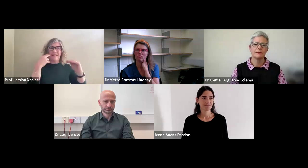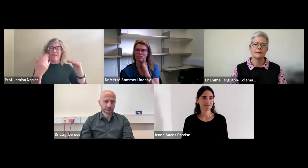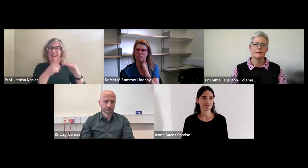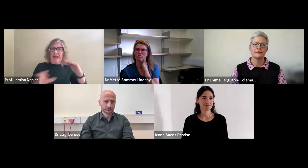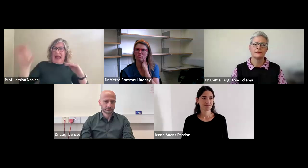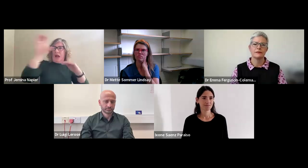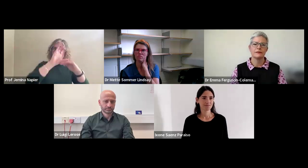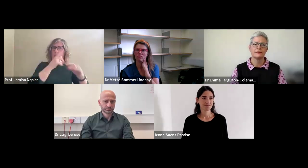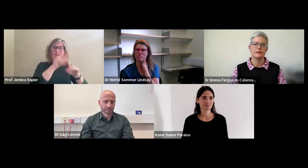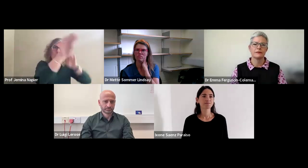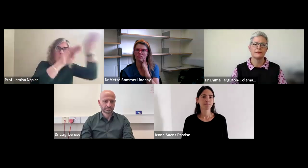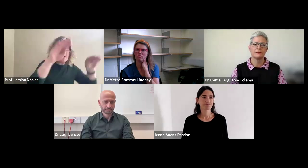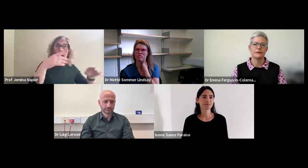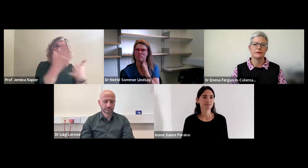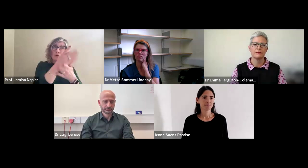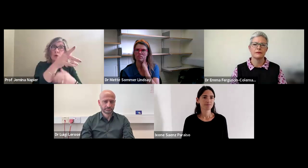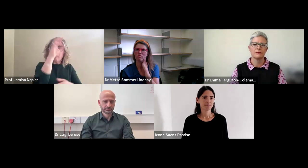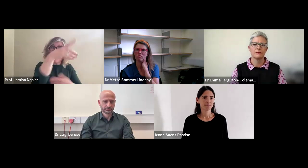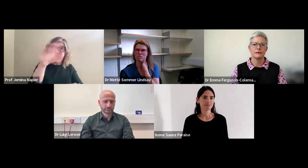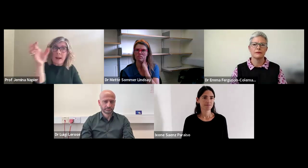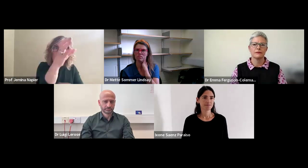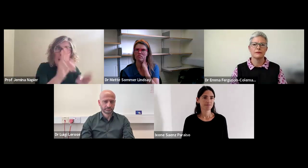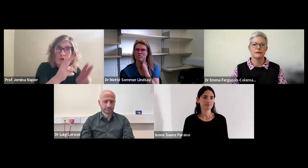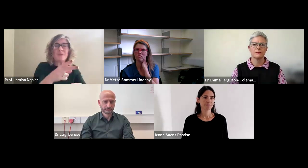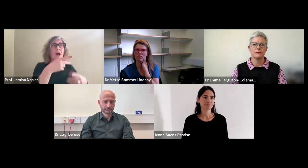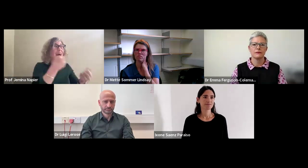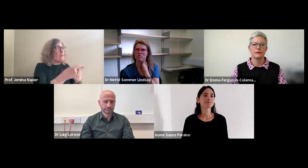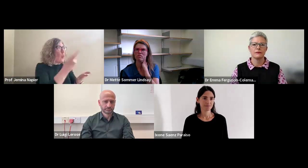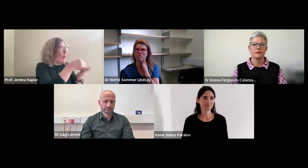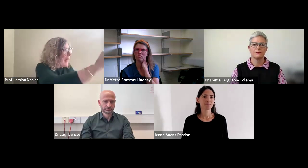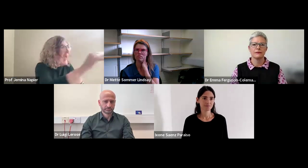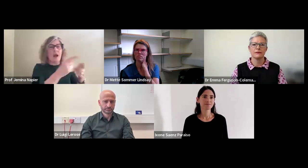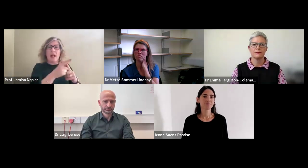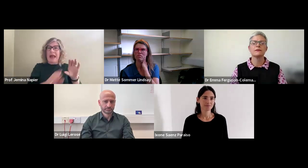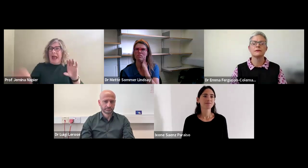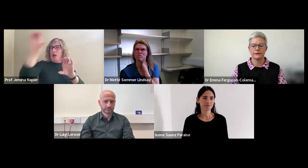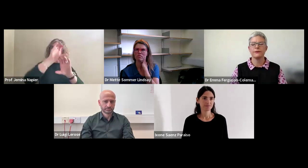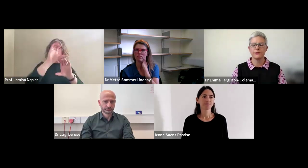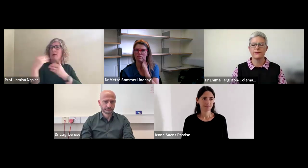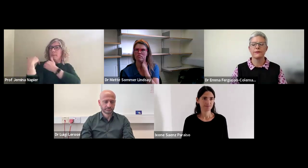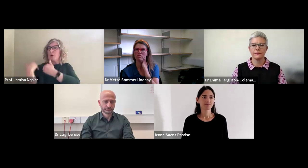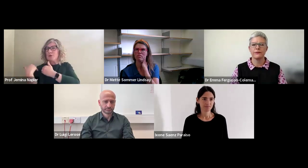you've got all the same responsibilities as your hearing counterparts, but then you've got to make sure that interpreters are provided, that they're paid for,